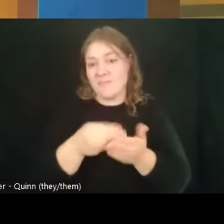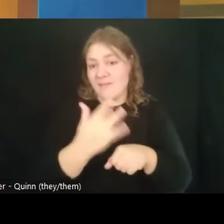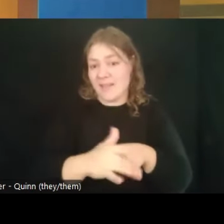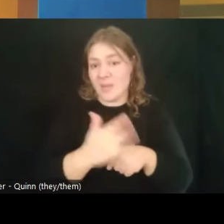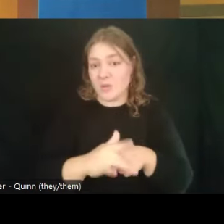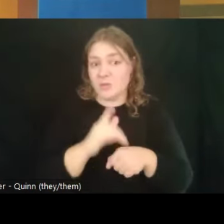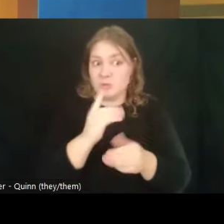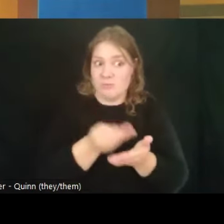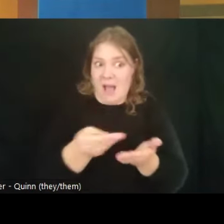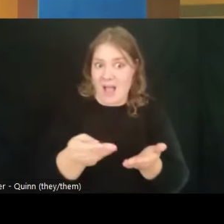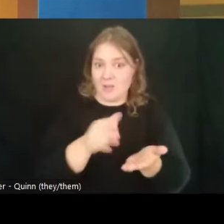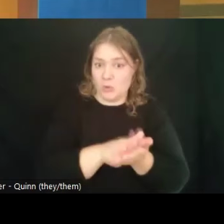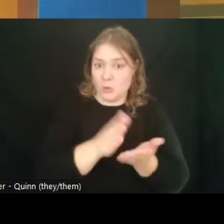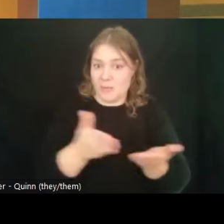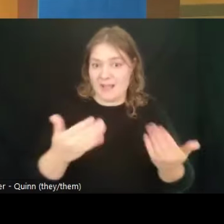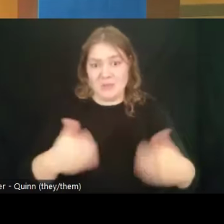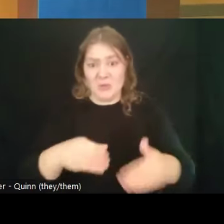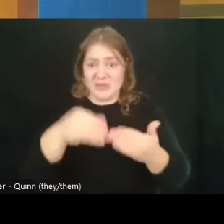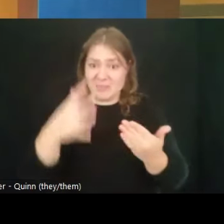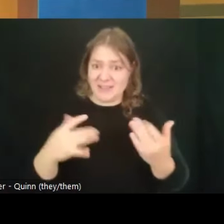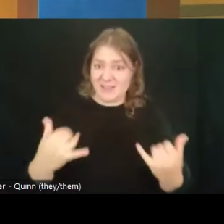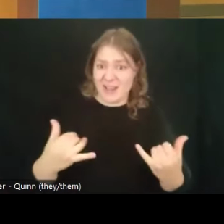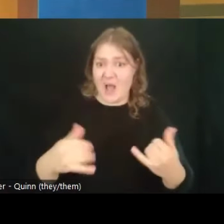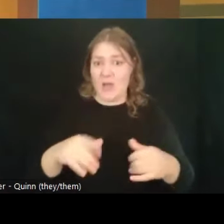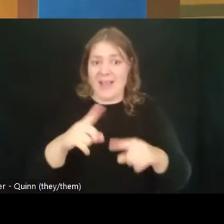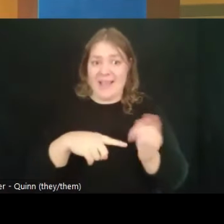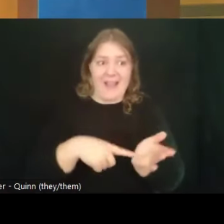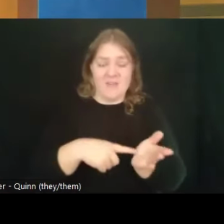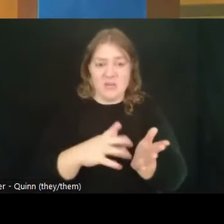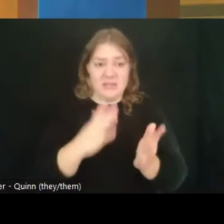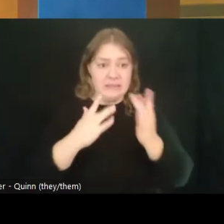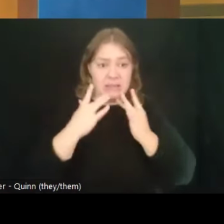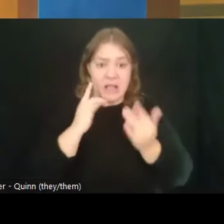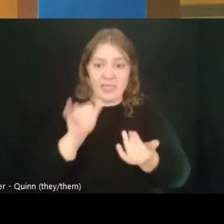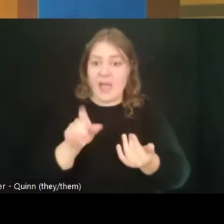are expensive nowadays that cannot afford these school supplies so we'll make sure that they we